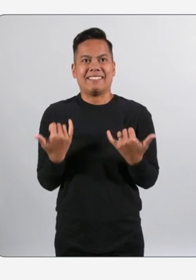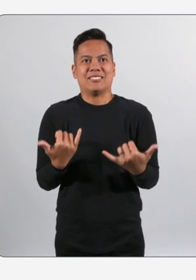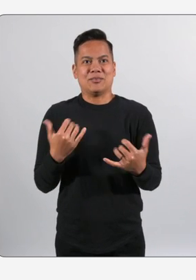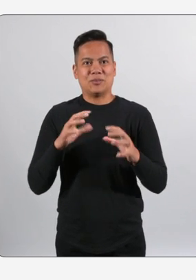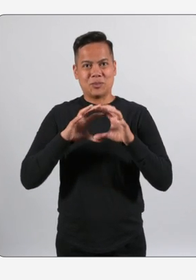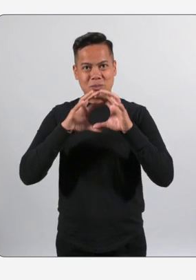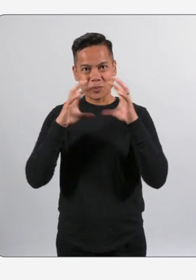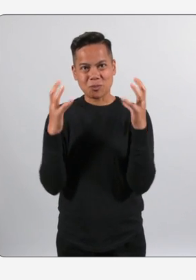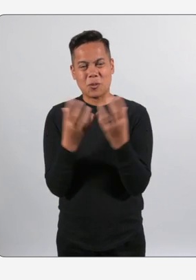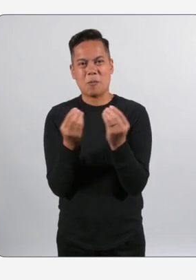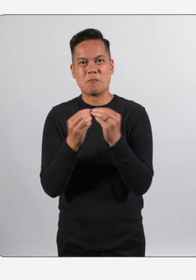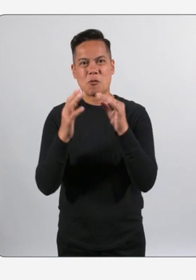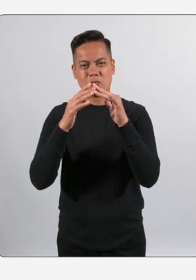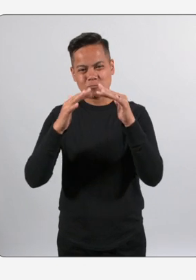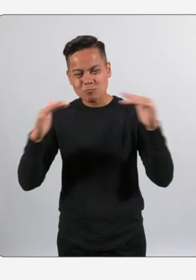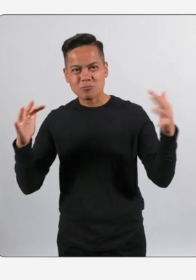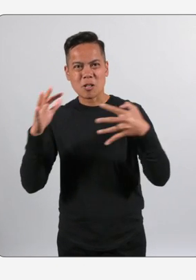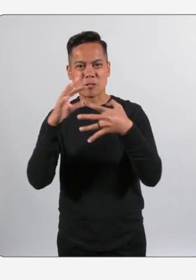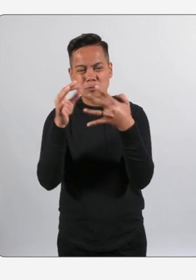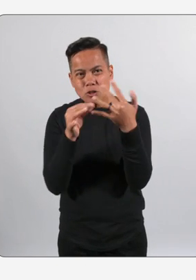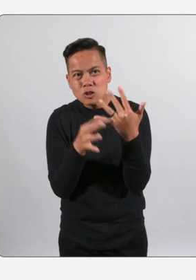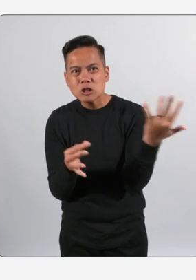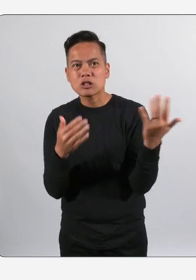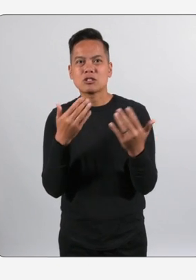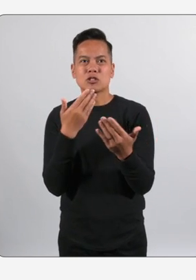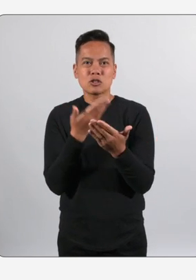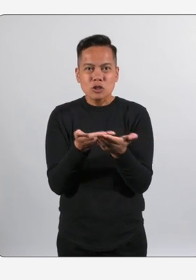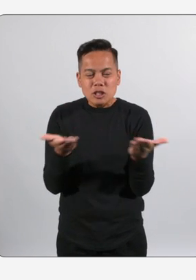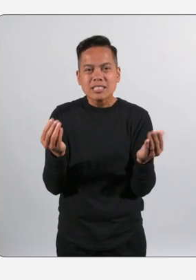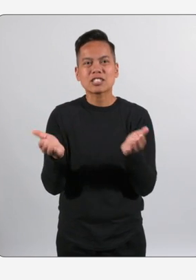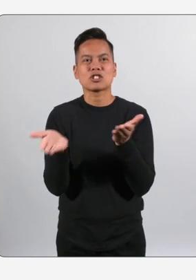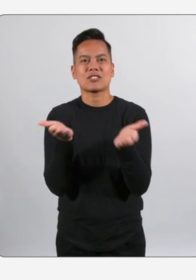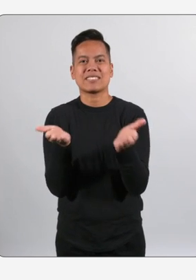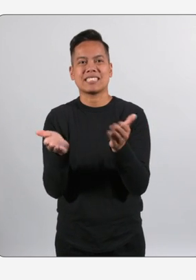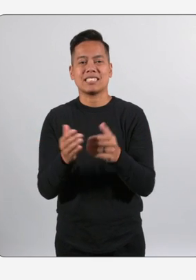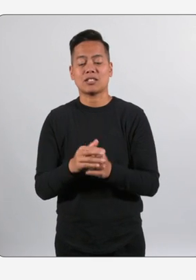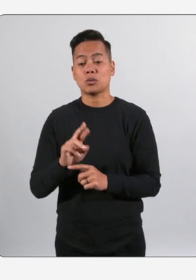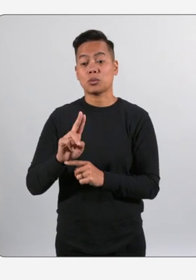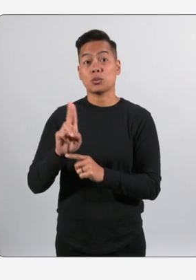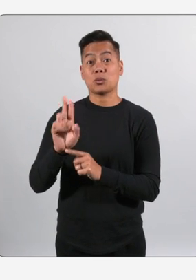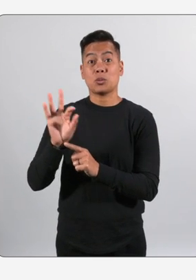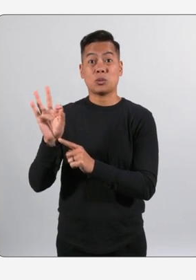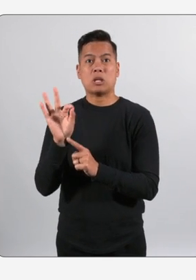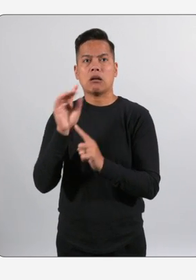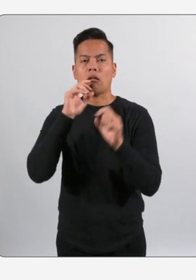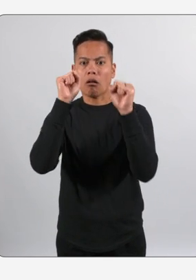options for goods and services. Ru9 is an incredible woman owned